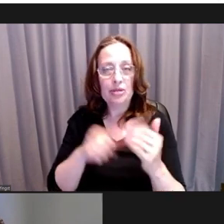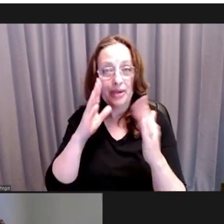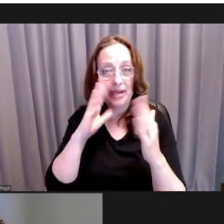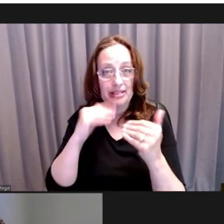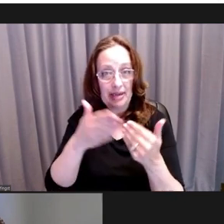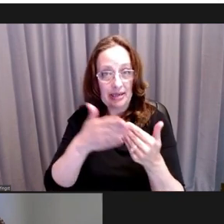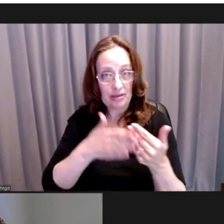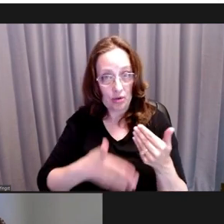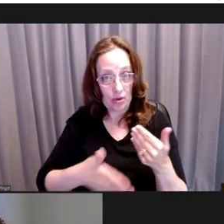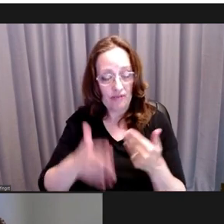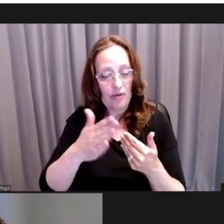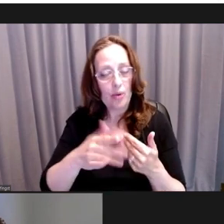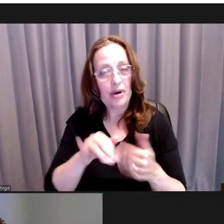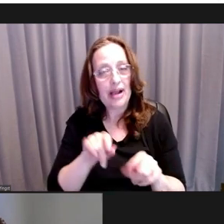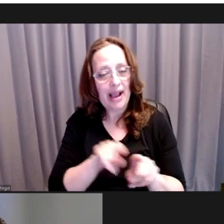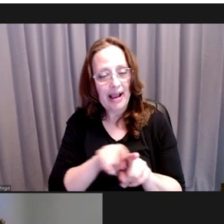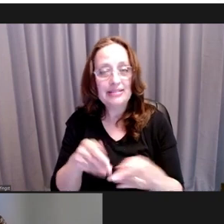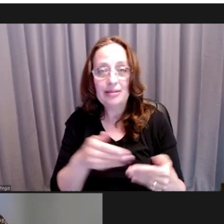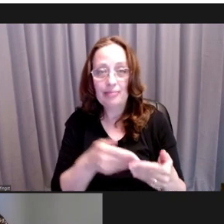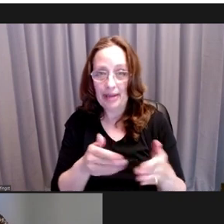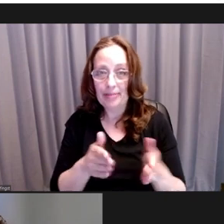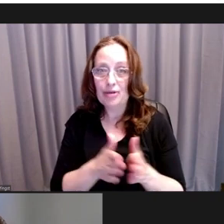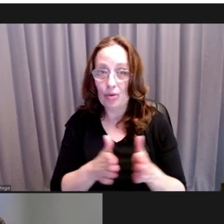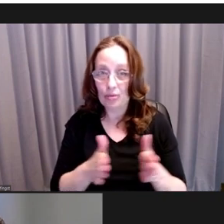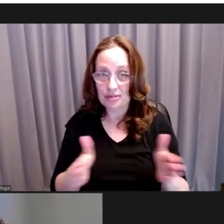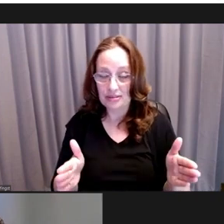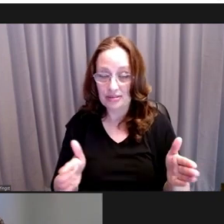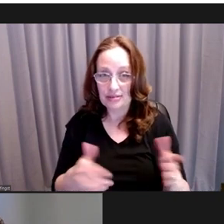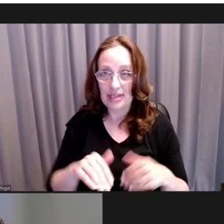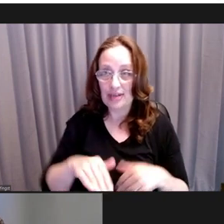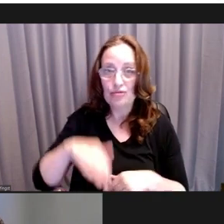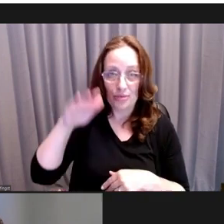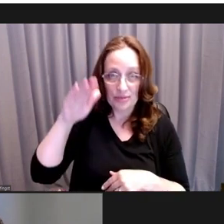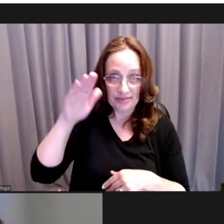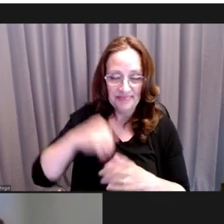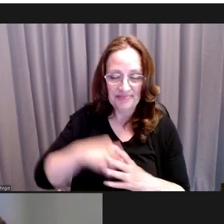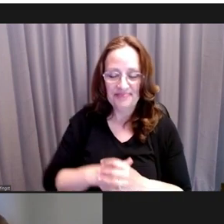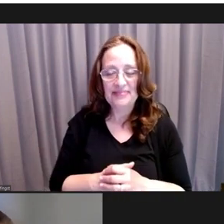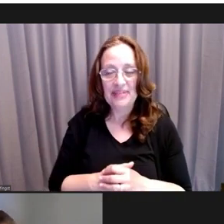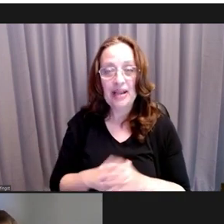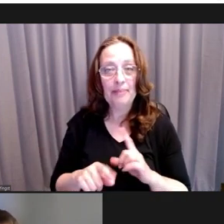that we don't already suspect... It would really change our course.